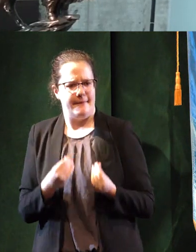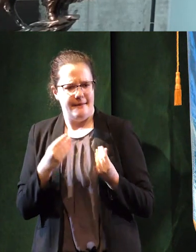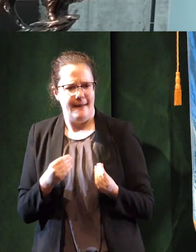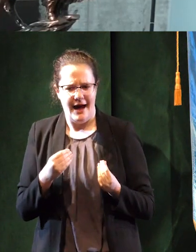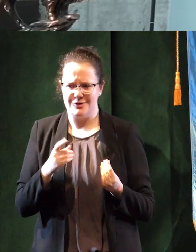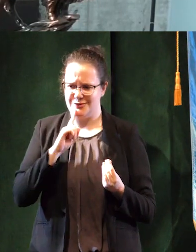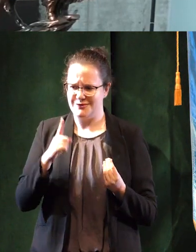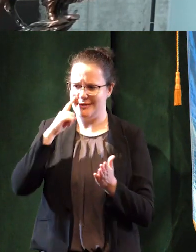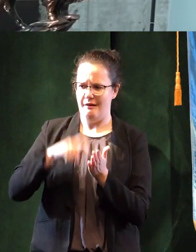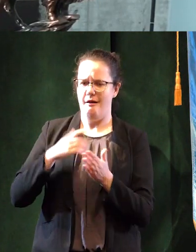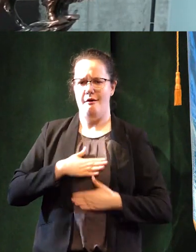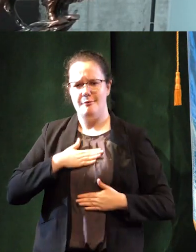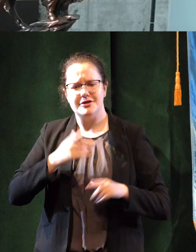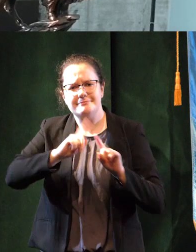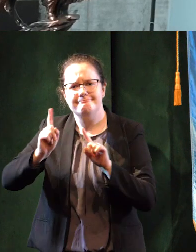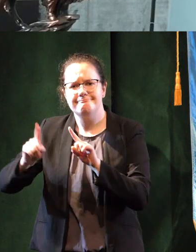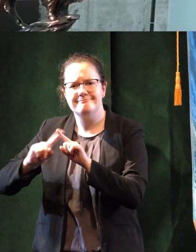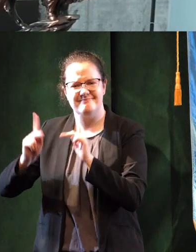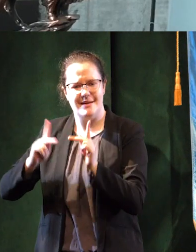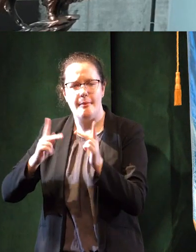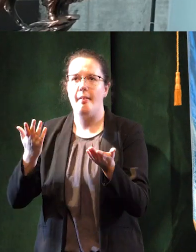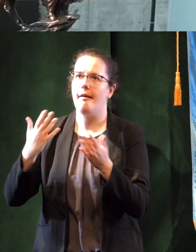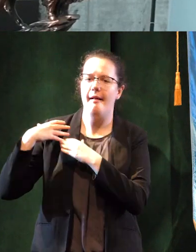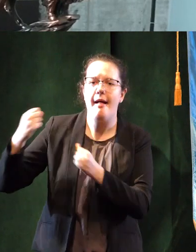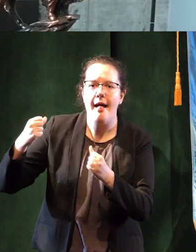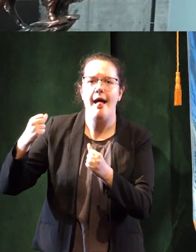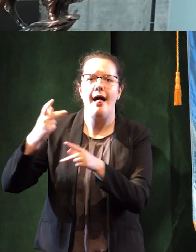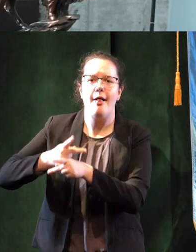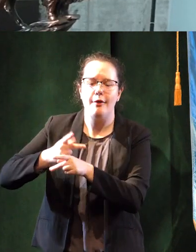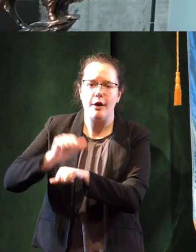appreciation for people in all walks of life from health care workers to grocery